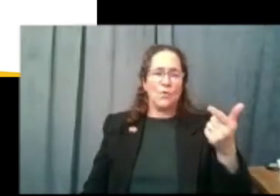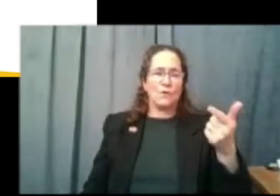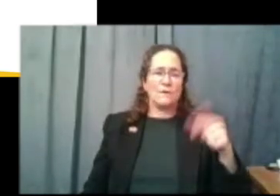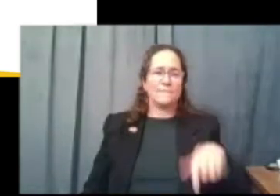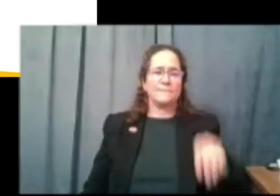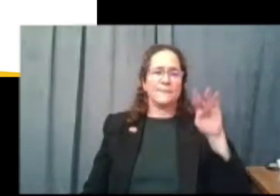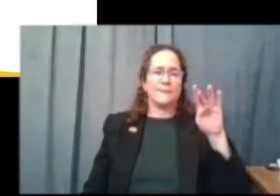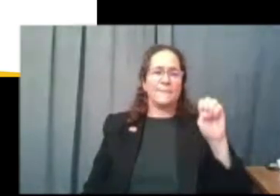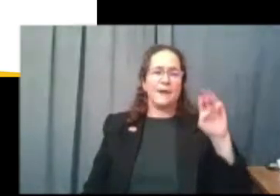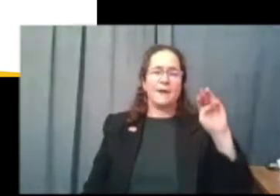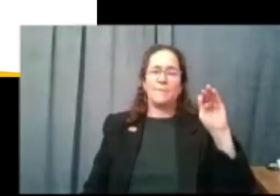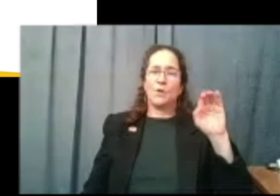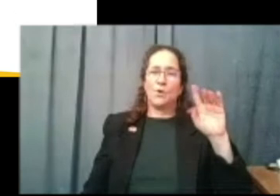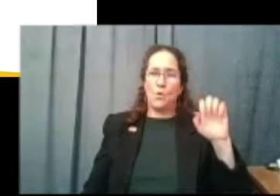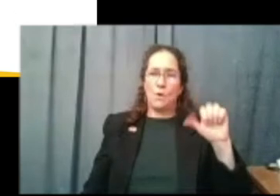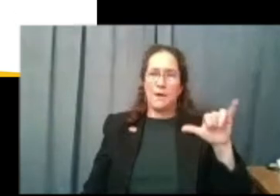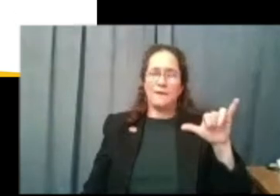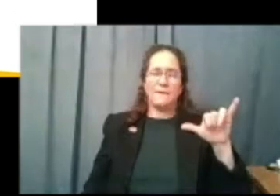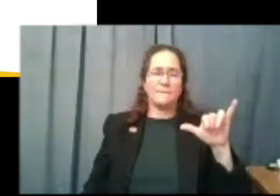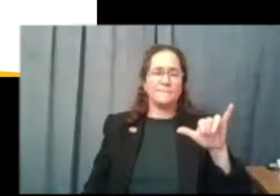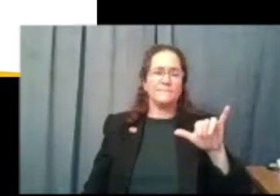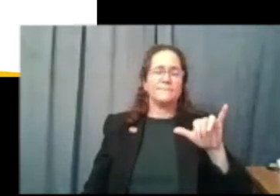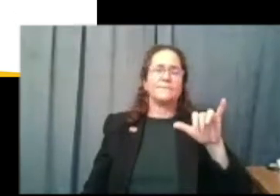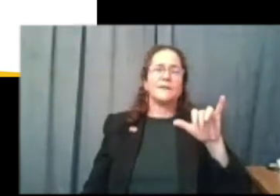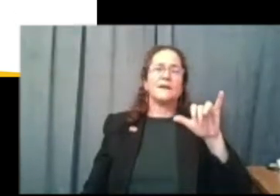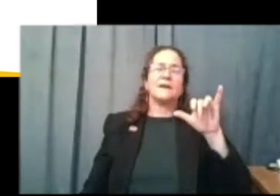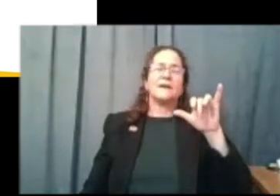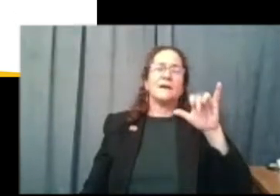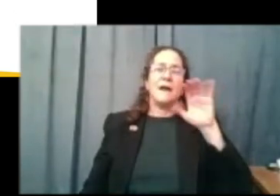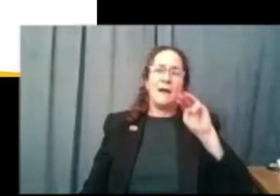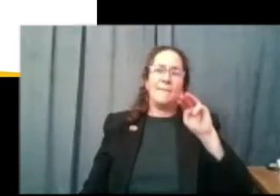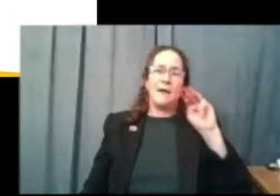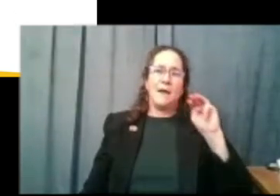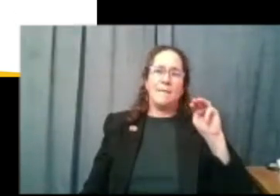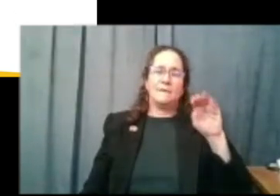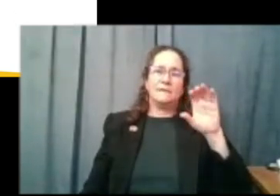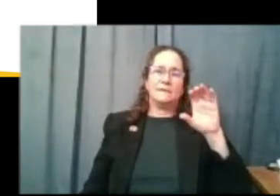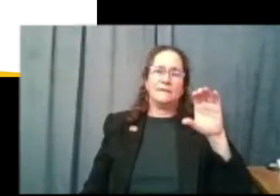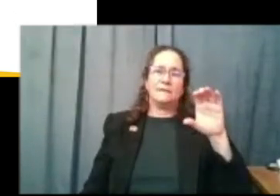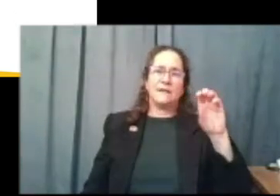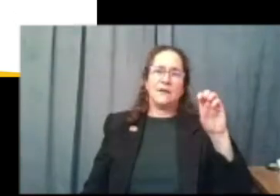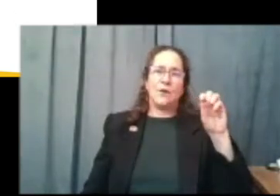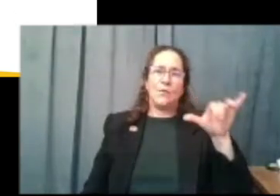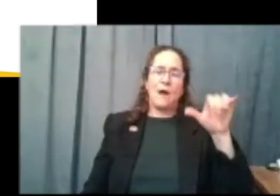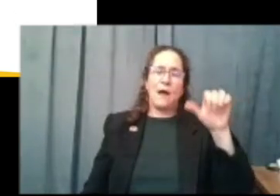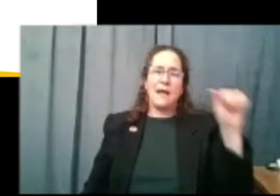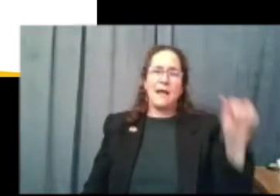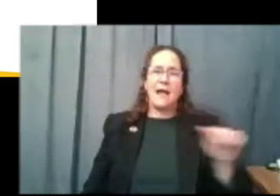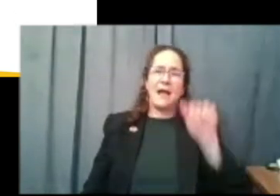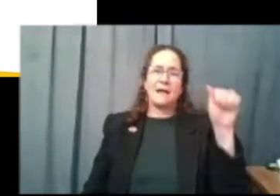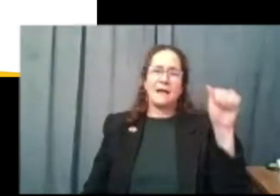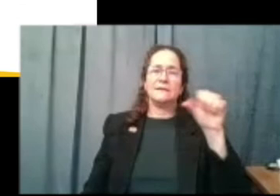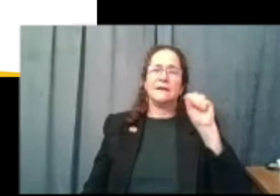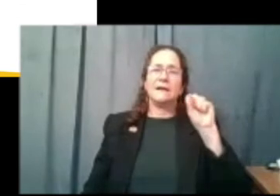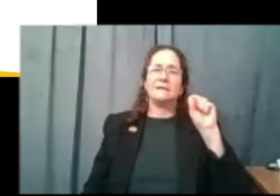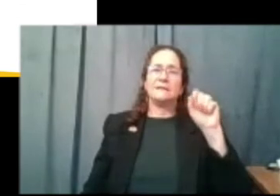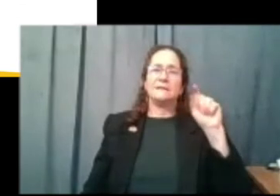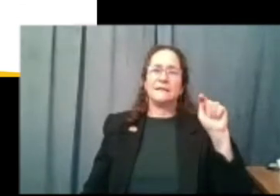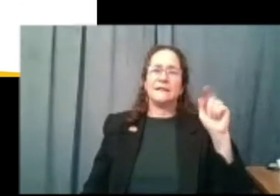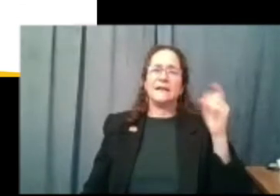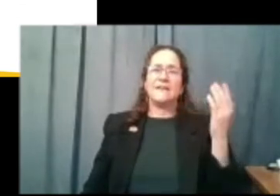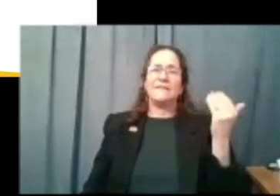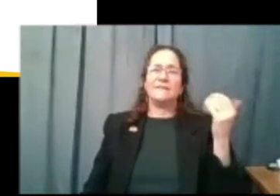His email is m m c c o y @ s s t 15.org.